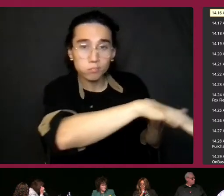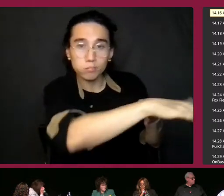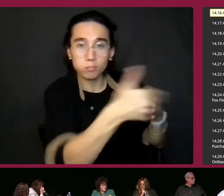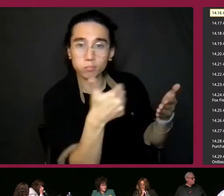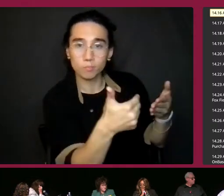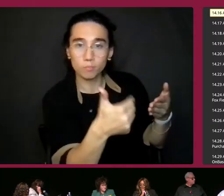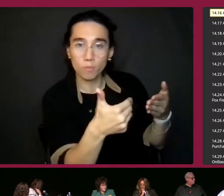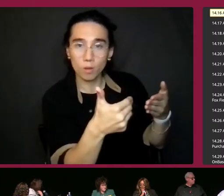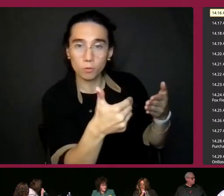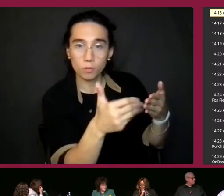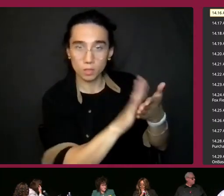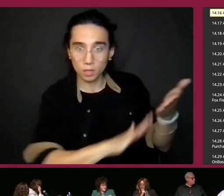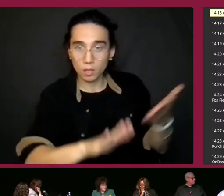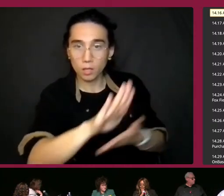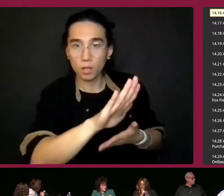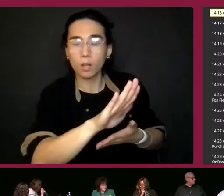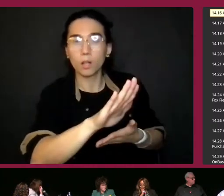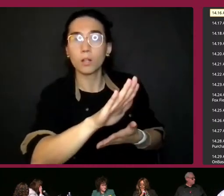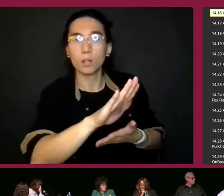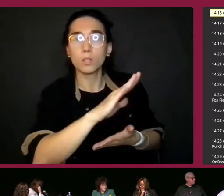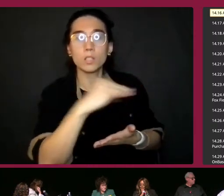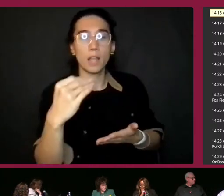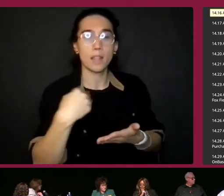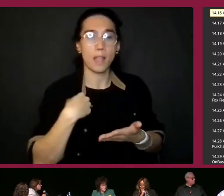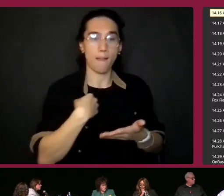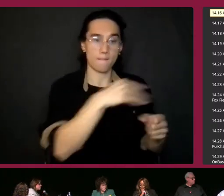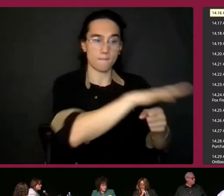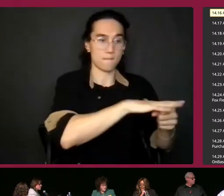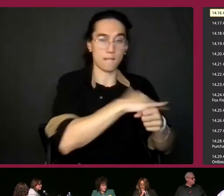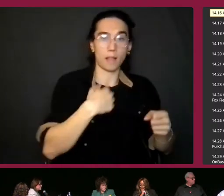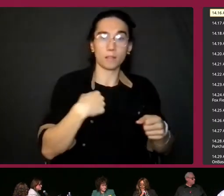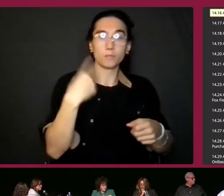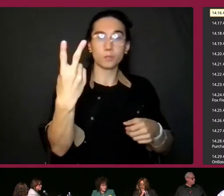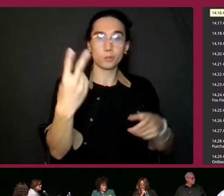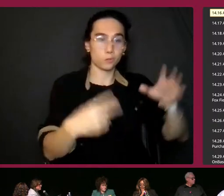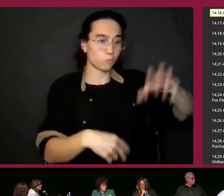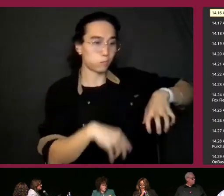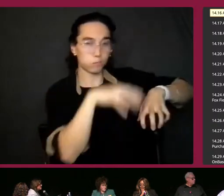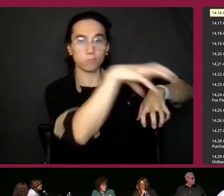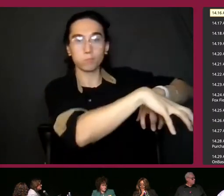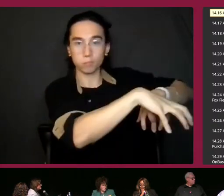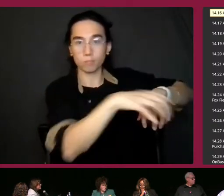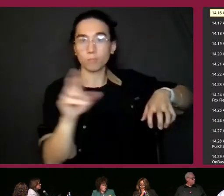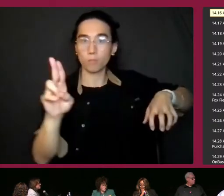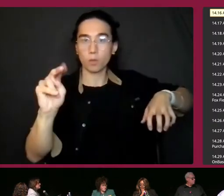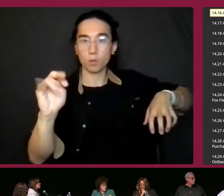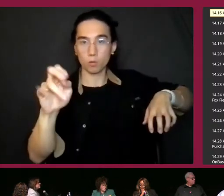put two units on a lot, not like they have now where it's one unit, one house on a lot.